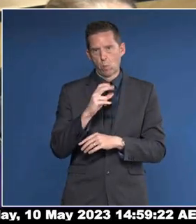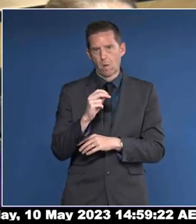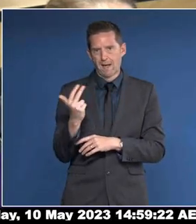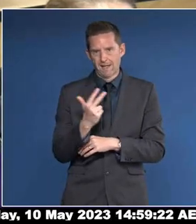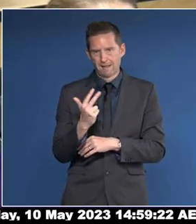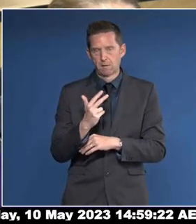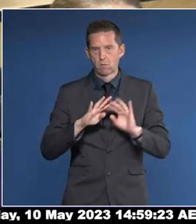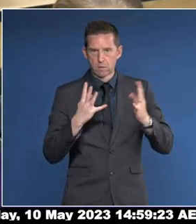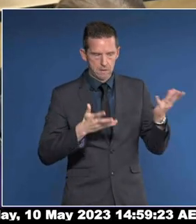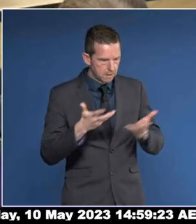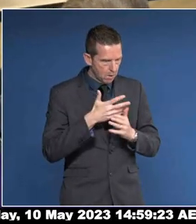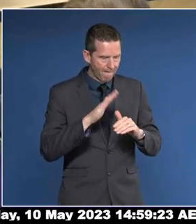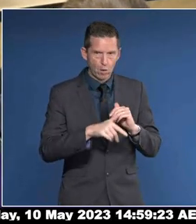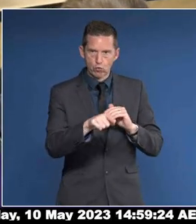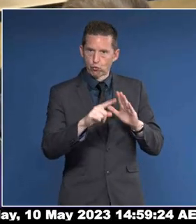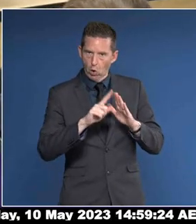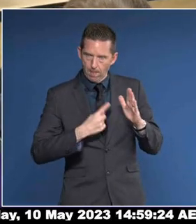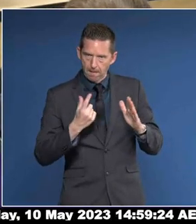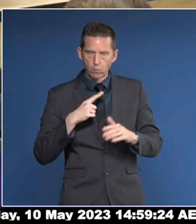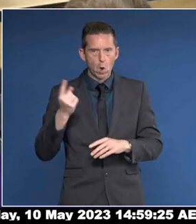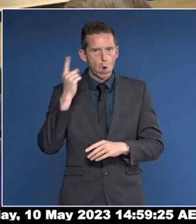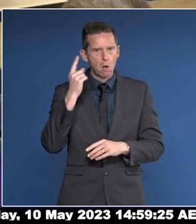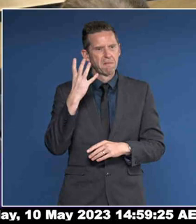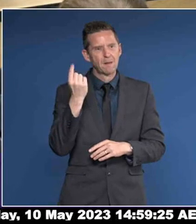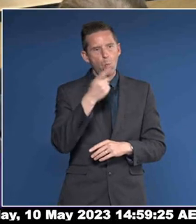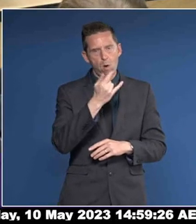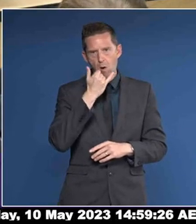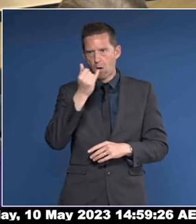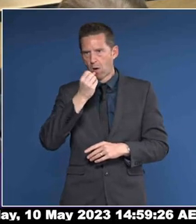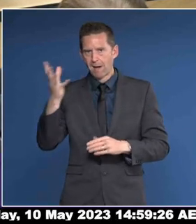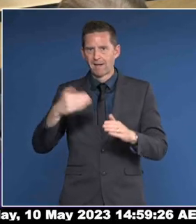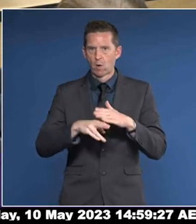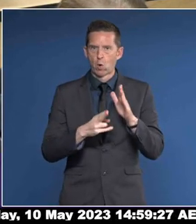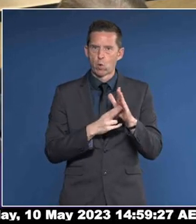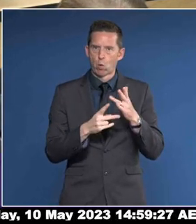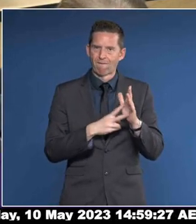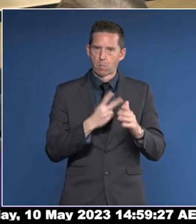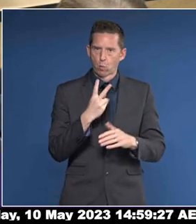resulting from a notification by a member of the public in November 2018 and then referral